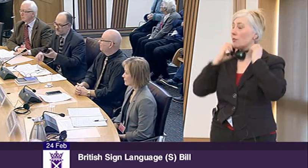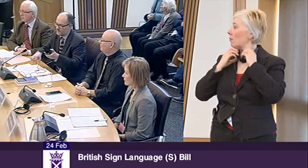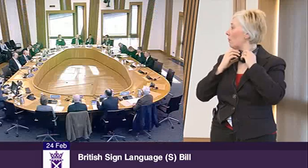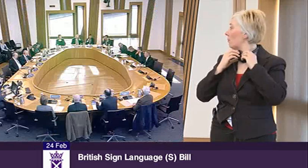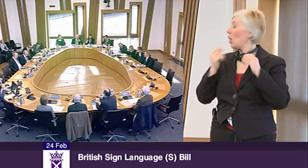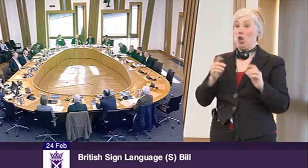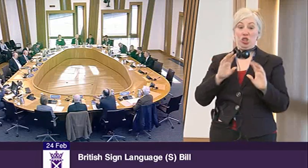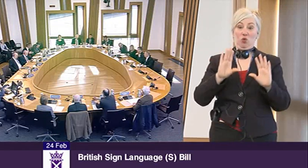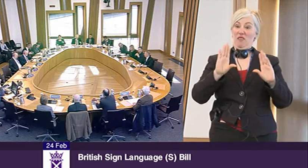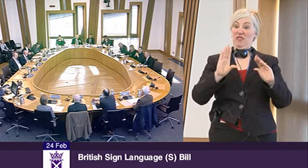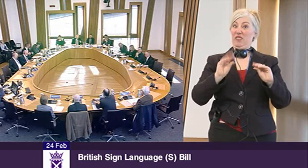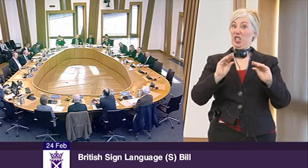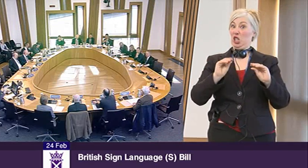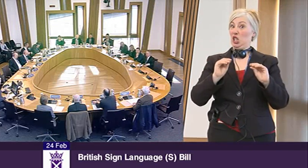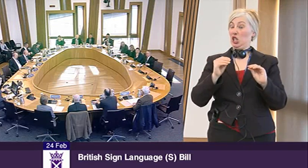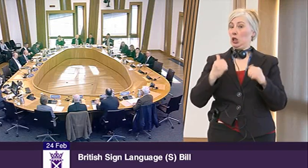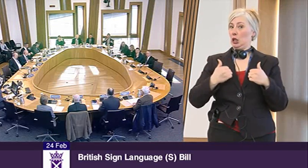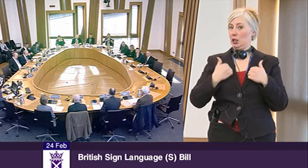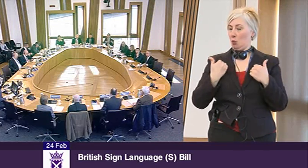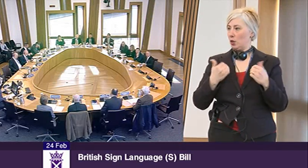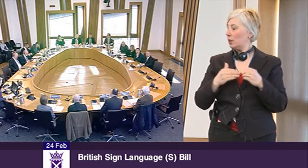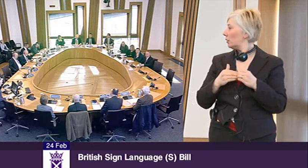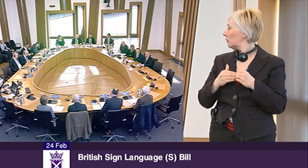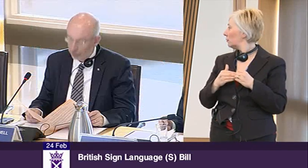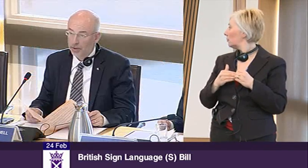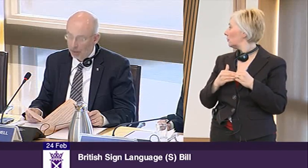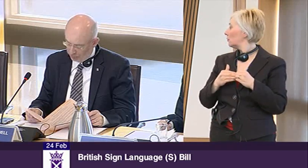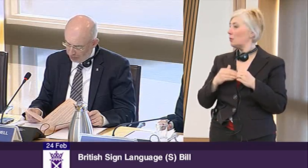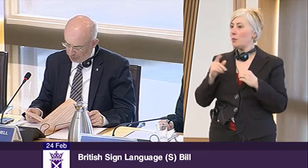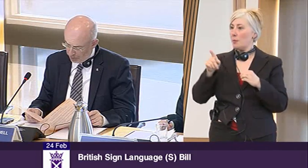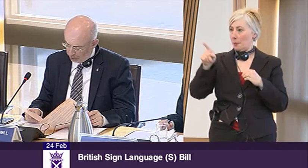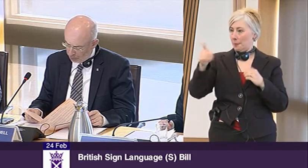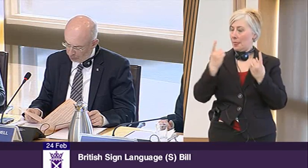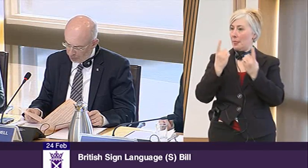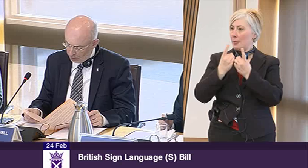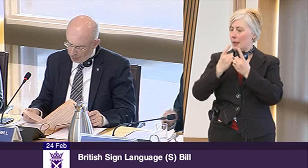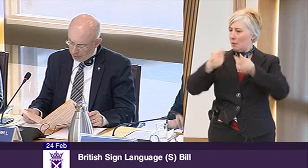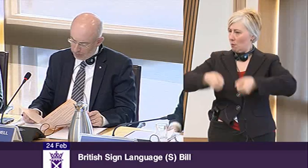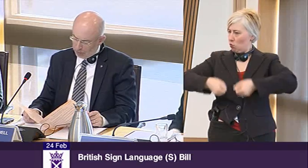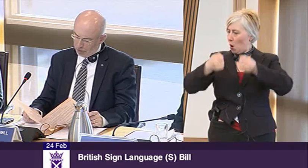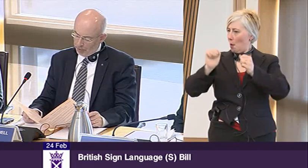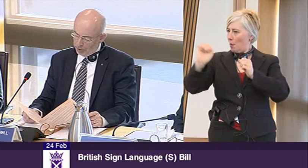The Convener: I will follow up Professor Dunbar’s point on consultation. The Scottish Government